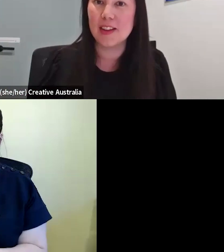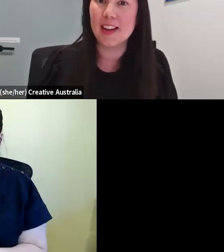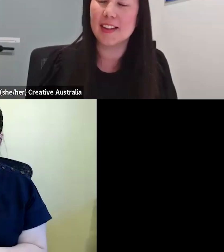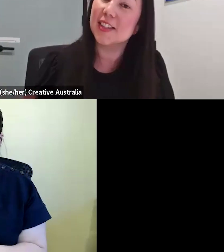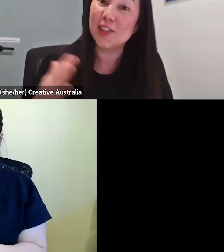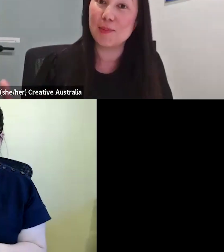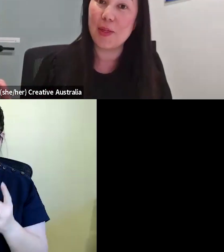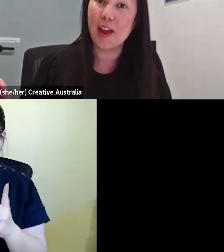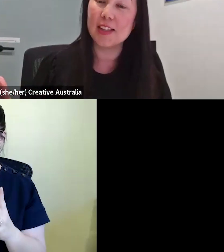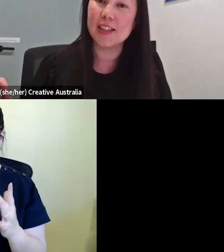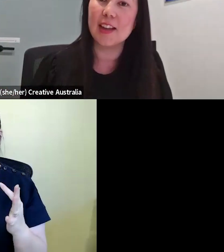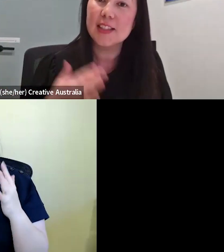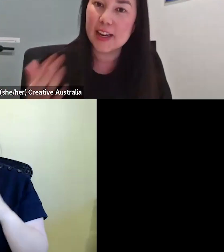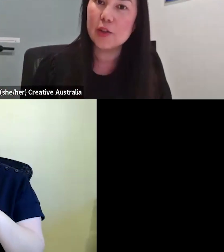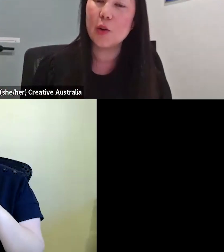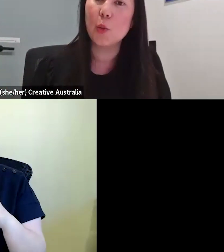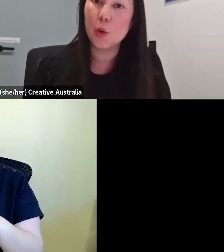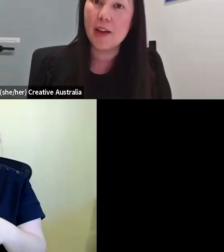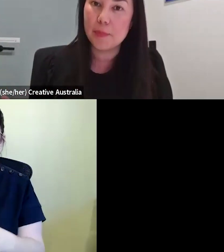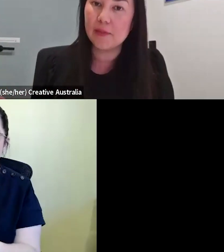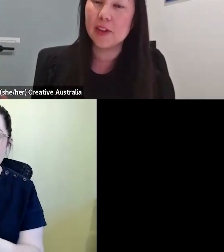thinking, this is just about the idea. Stage II we will be given – but you will be given